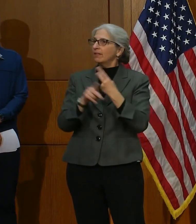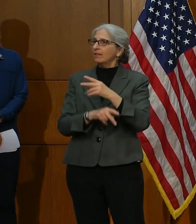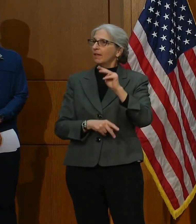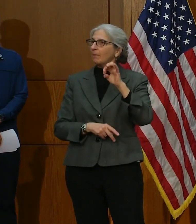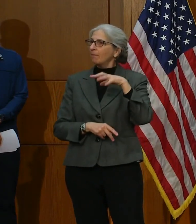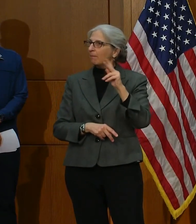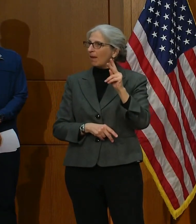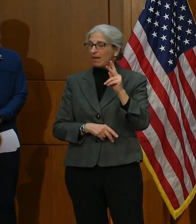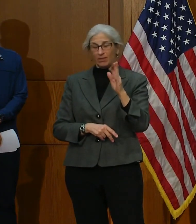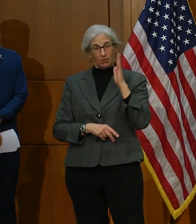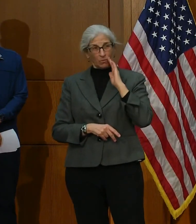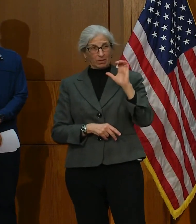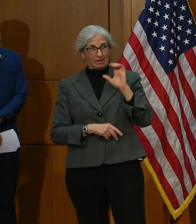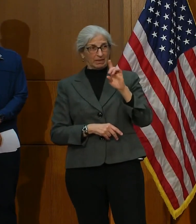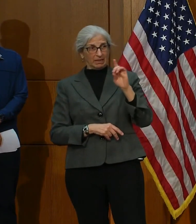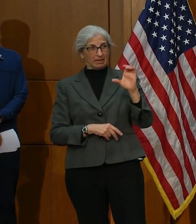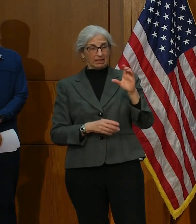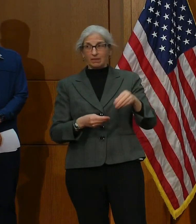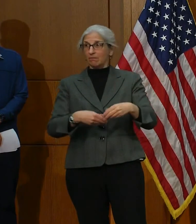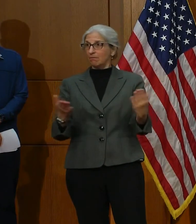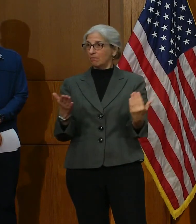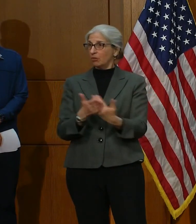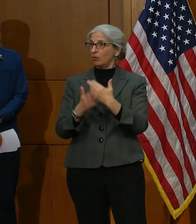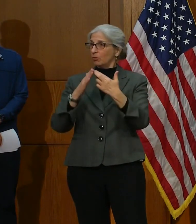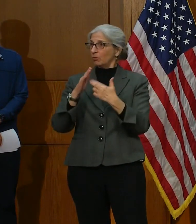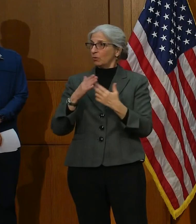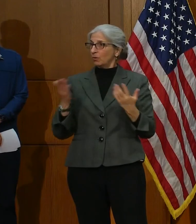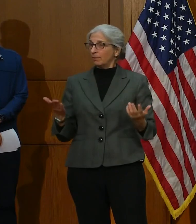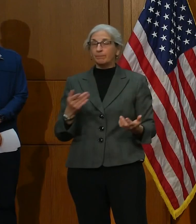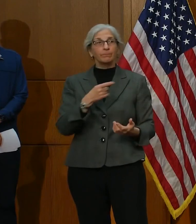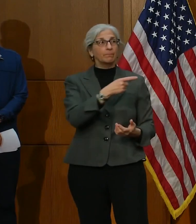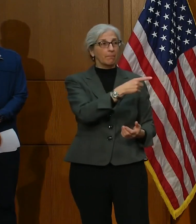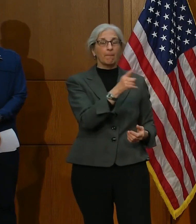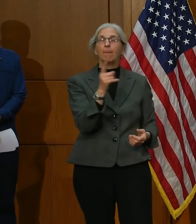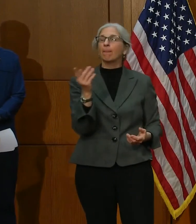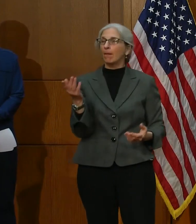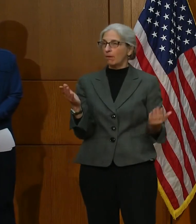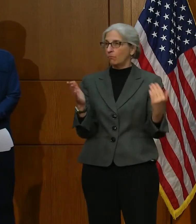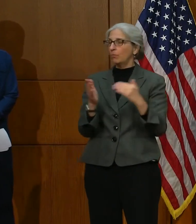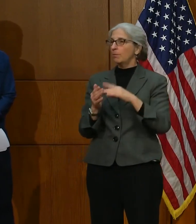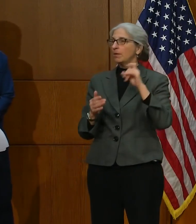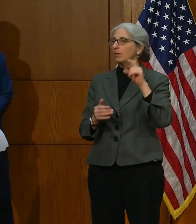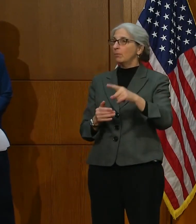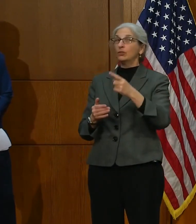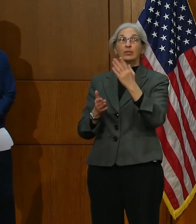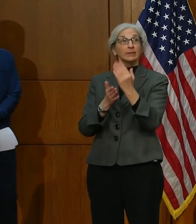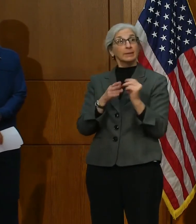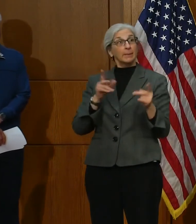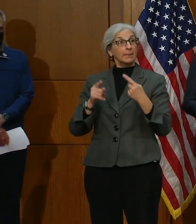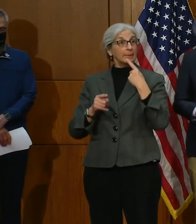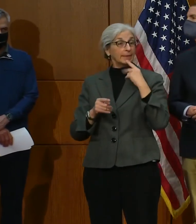MAYBE WHERE A DIFFERENT TYPE OF MASK IS THAT SOMETHING THE STATE IS GONNA LEAVE TO THE CDC